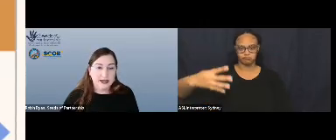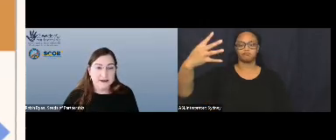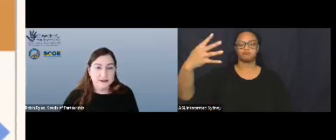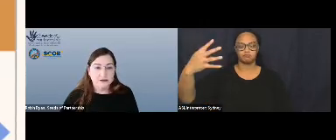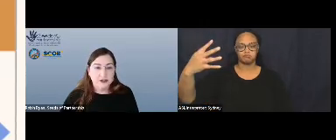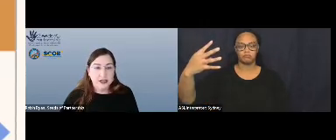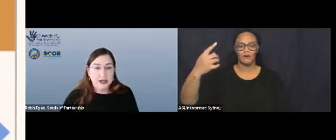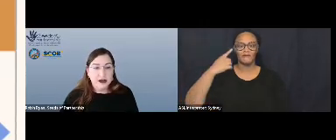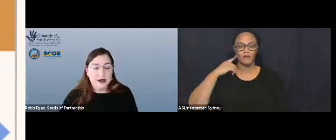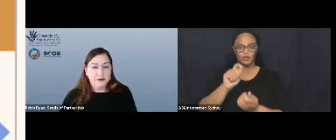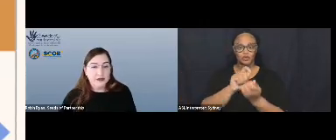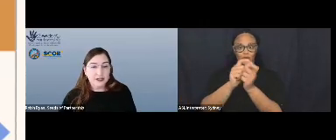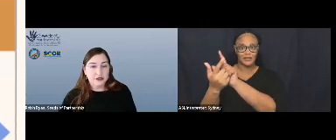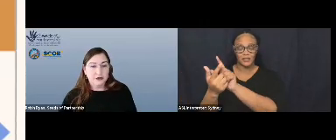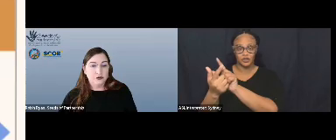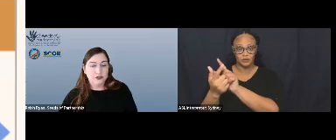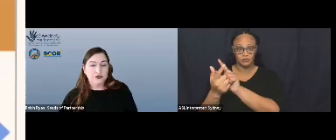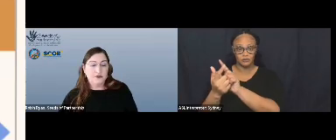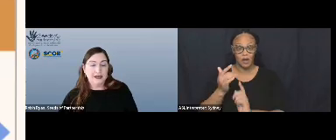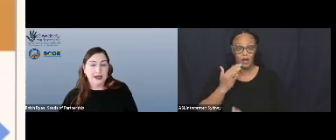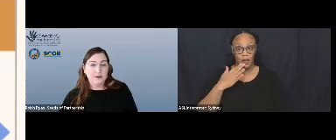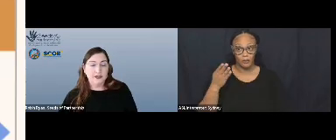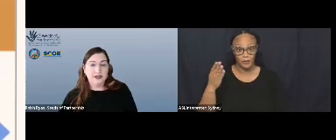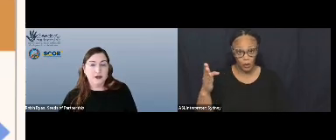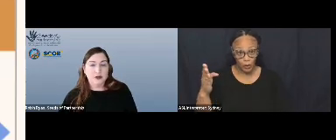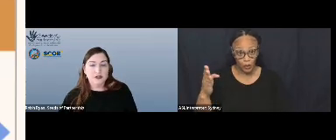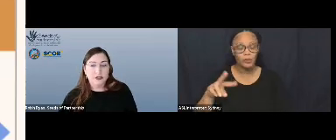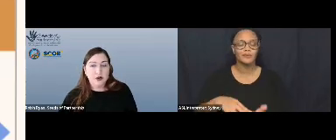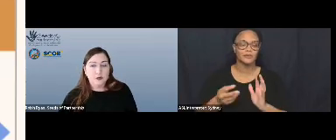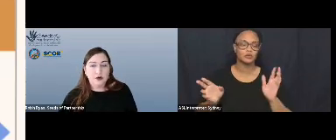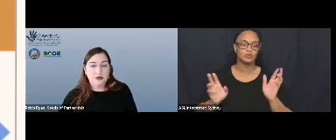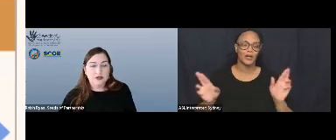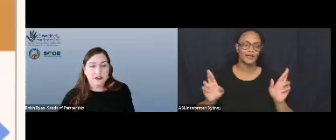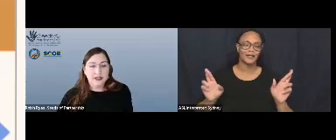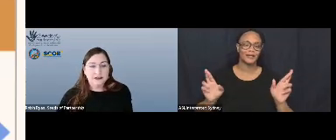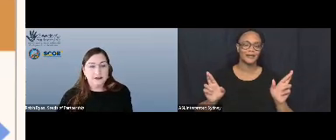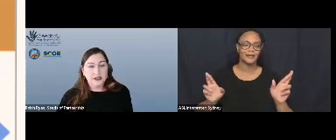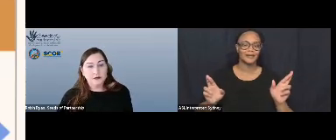then it's active. On the menu, choose my caption language where you select the